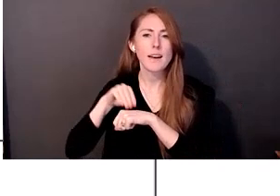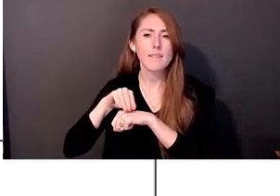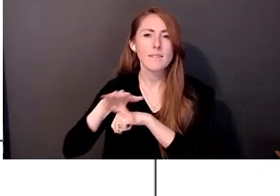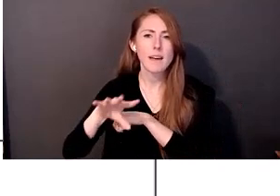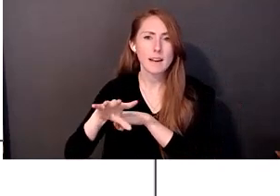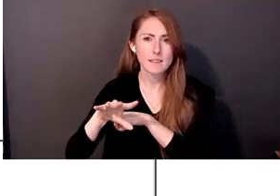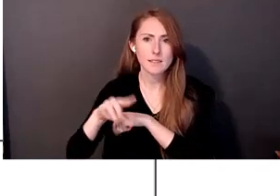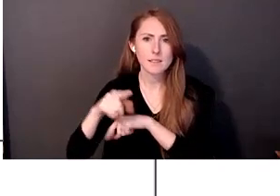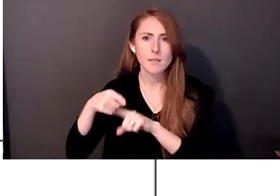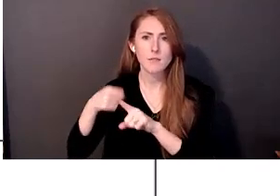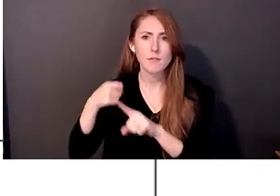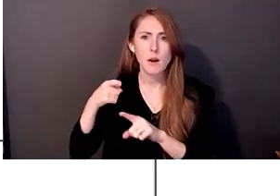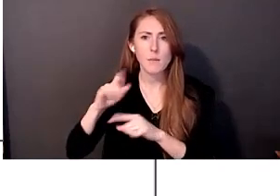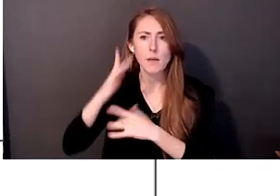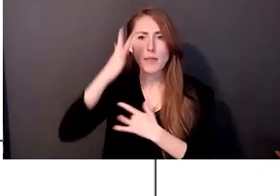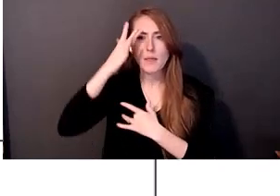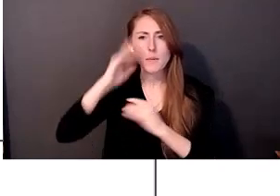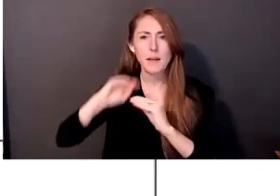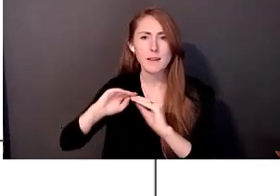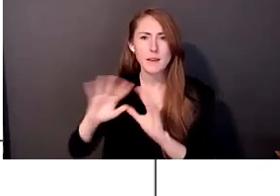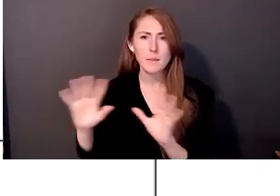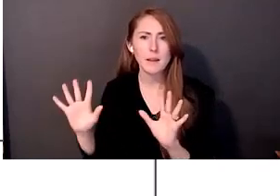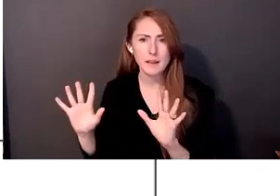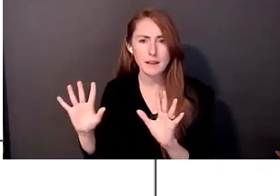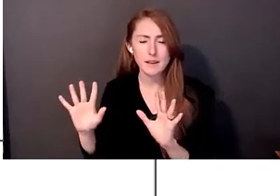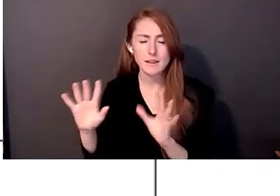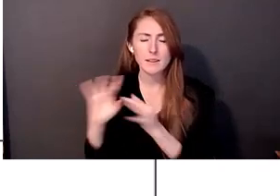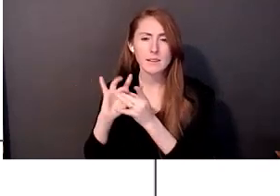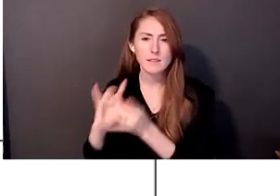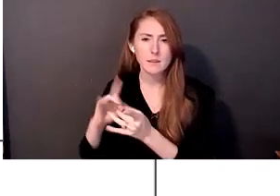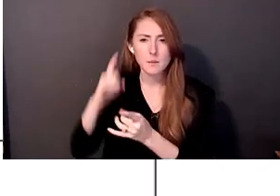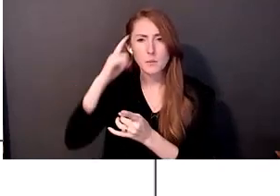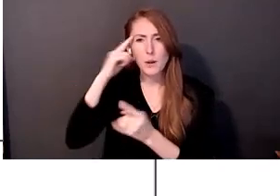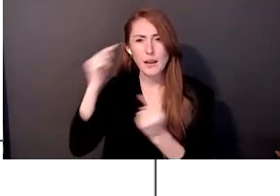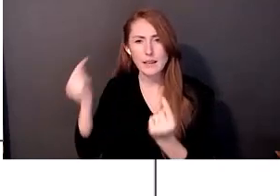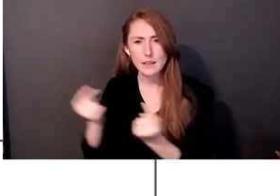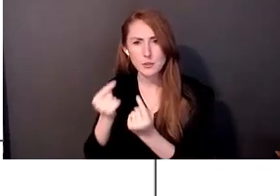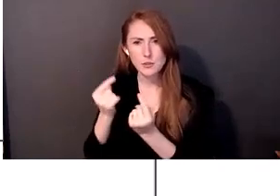And we have two more coming up, so it